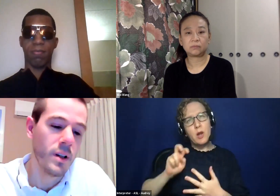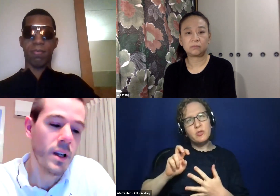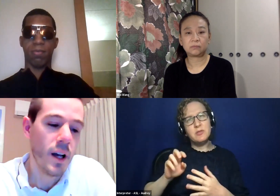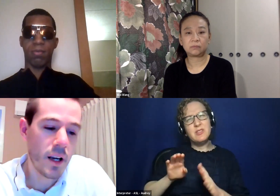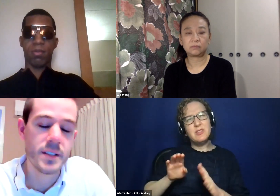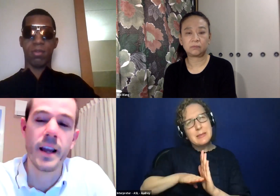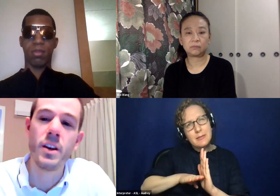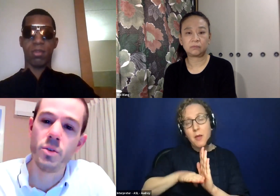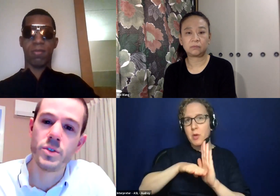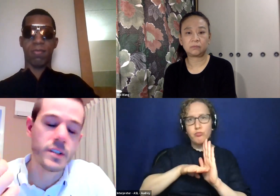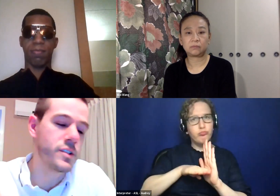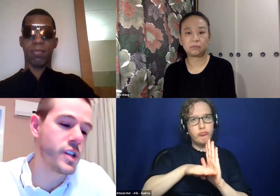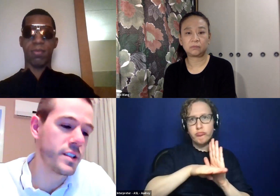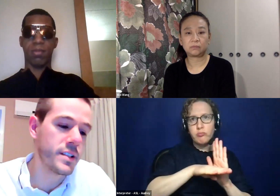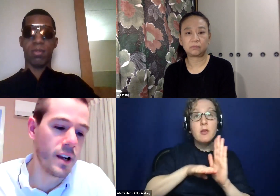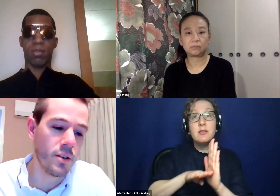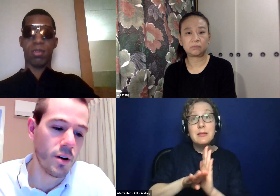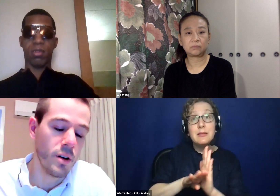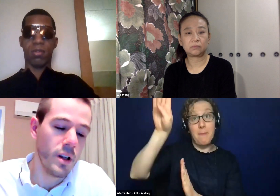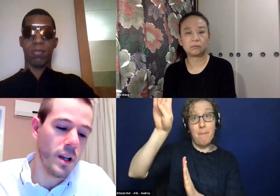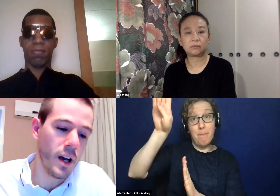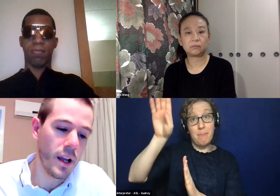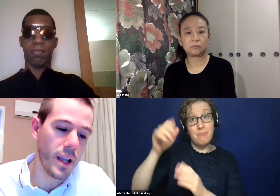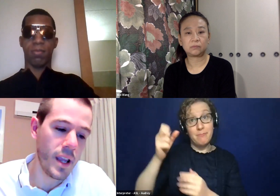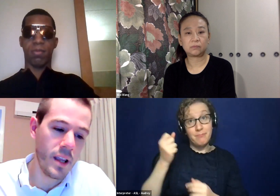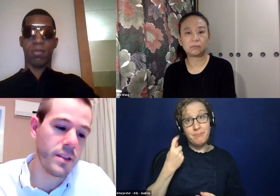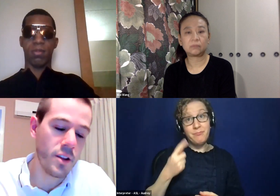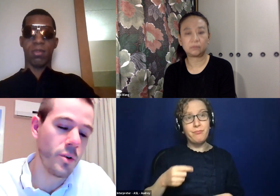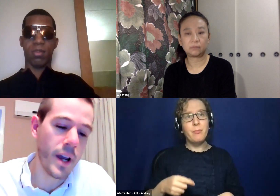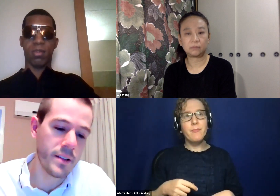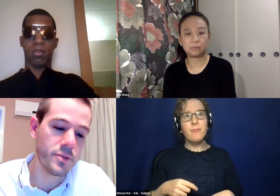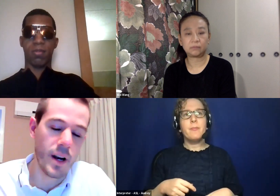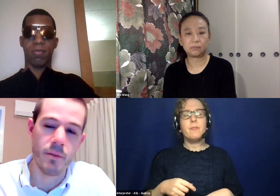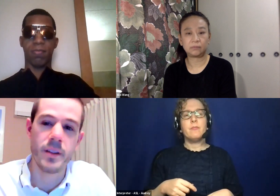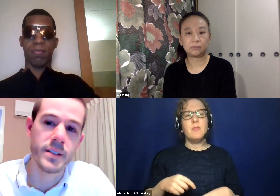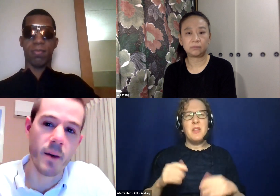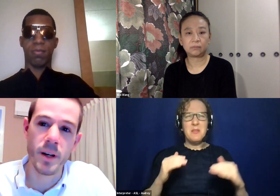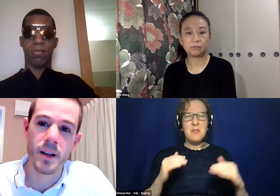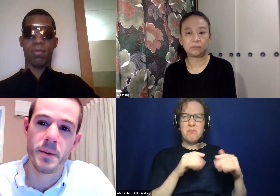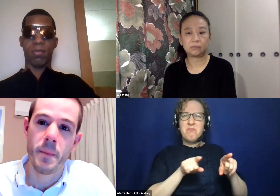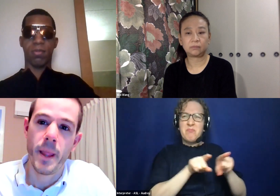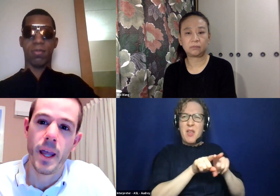know? Because I knew, just as Justice said, you know, in the U.S. is where everything is happening